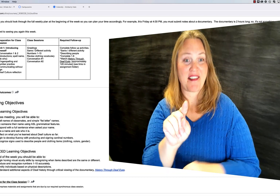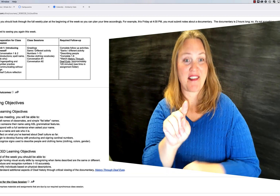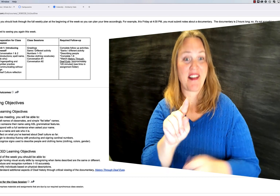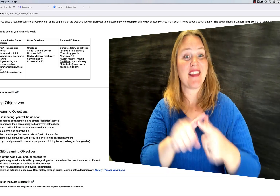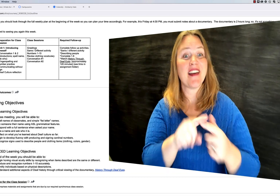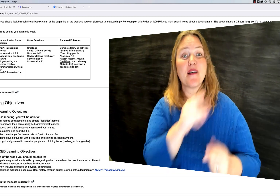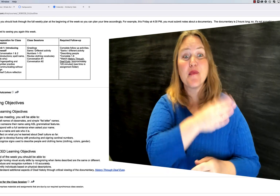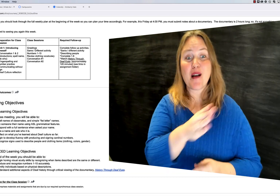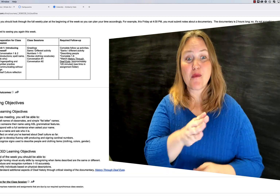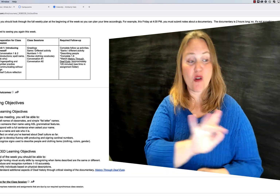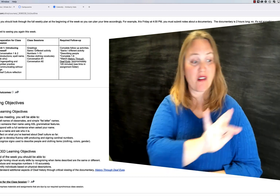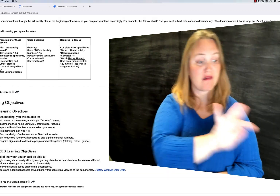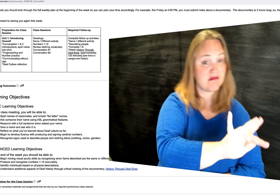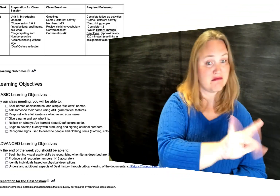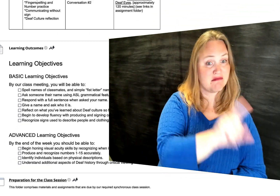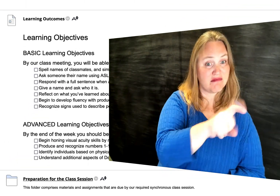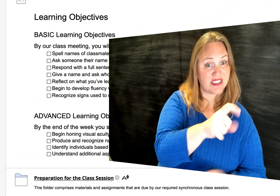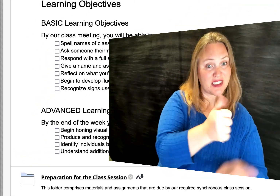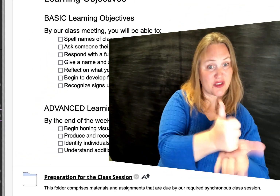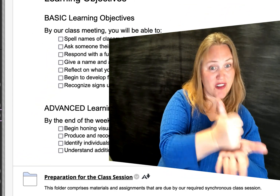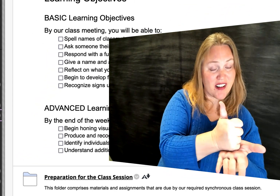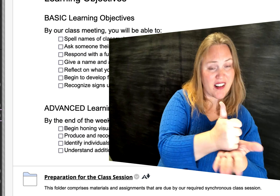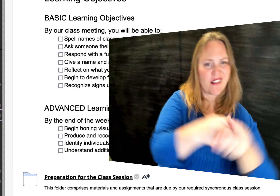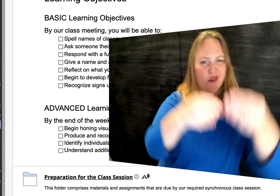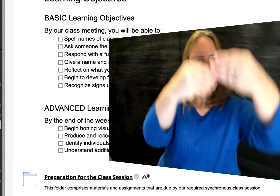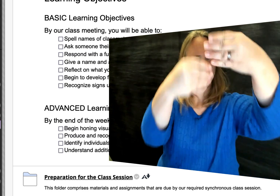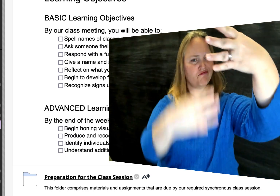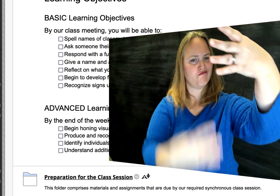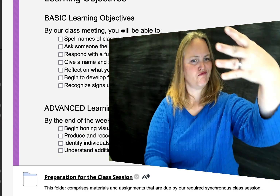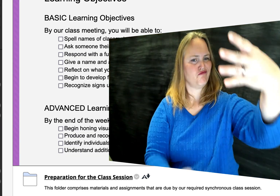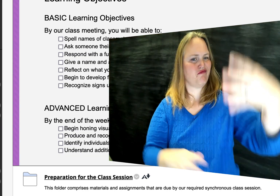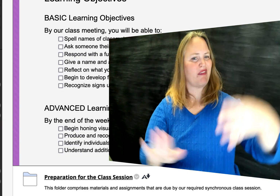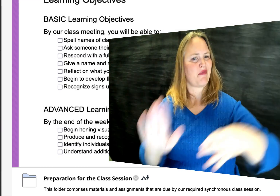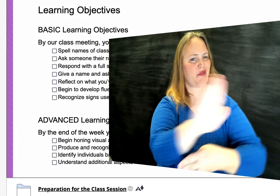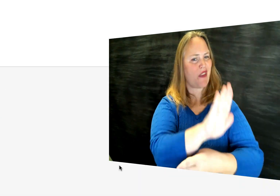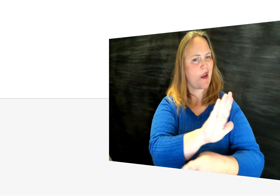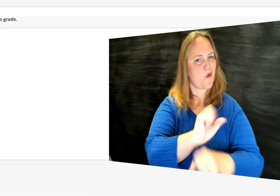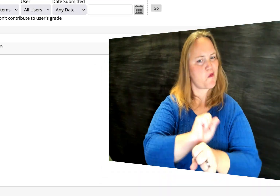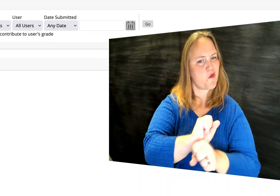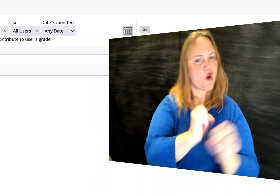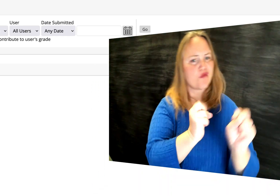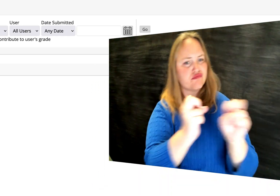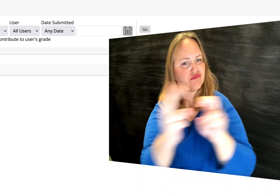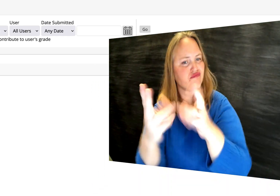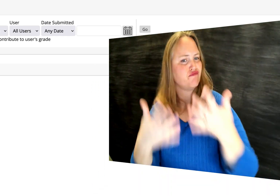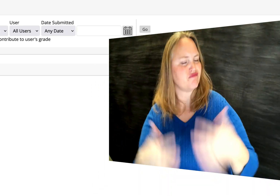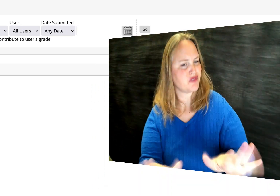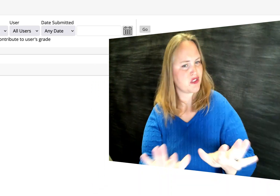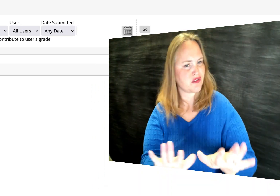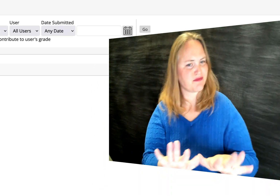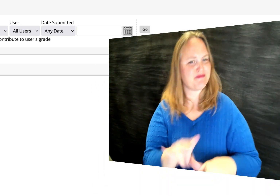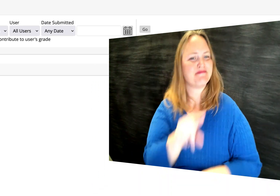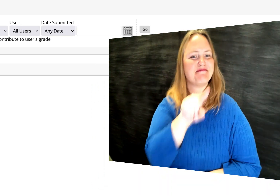Blackboard has this nice feature that if I click the grade area, I can click Needs Grading. And it'll tell me